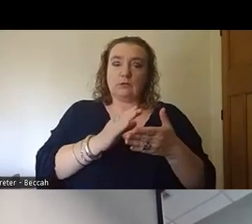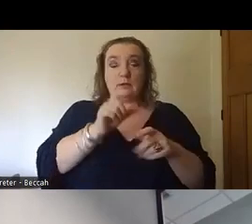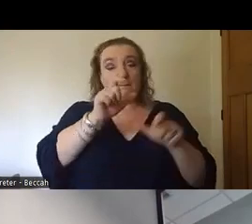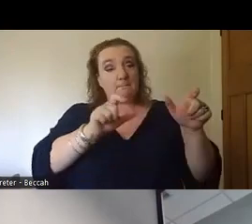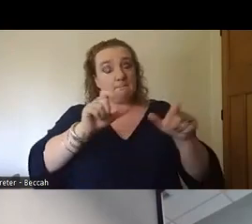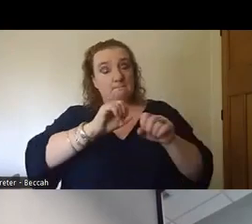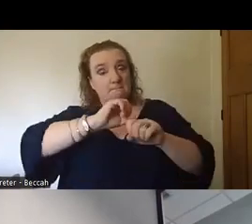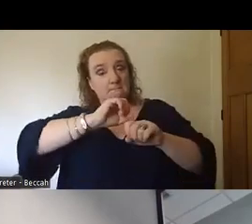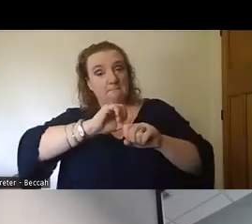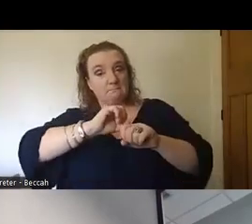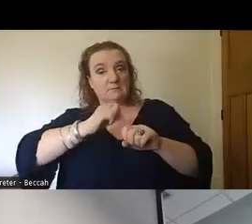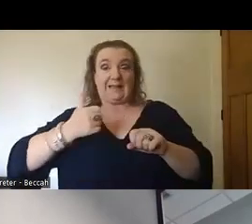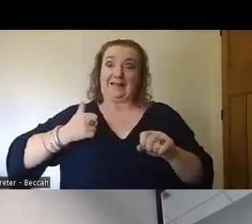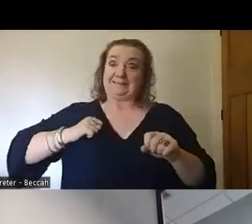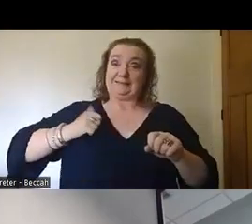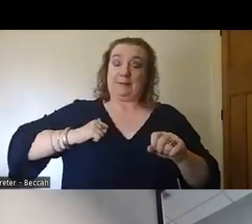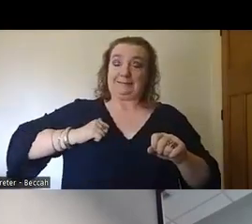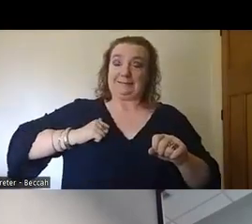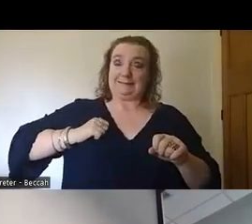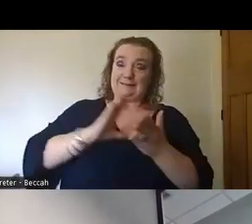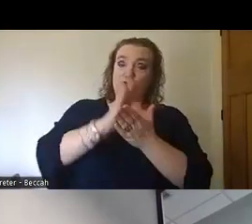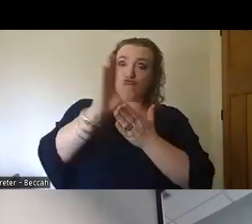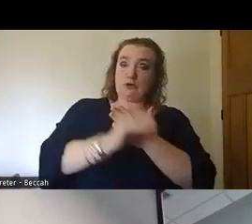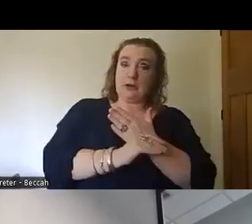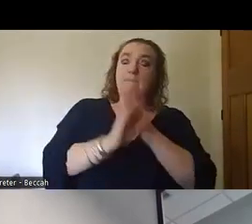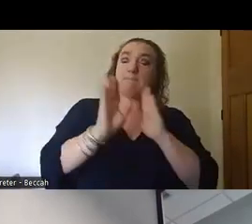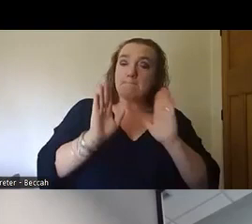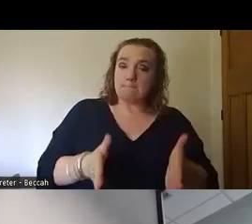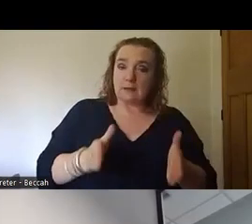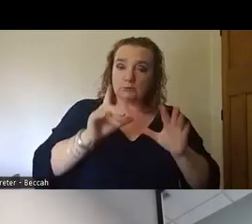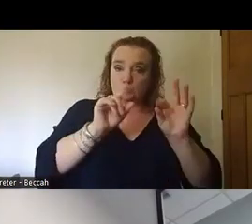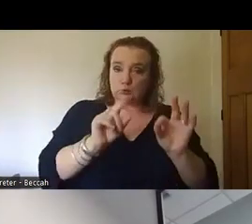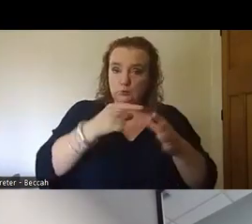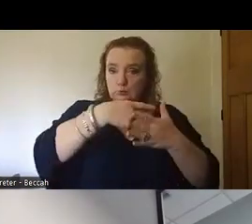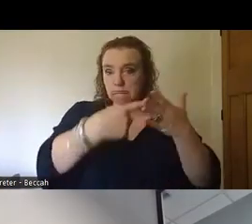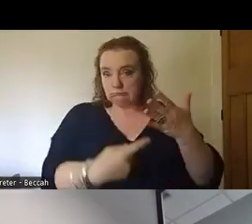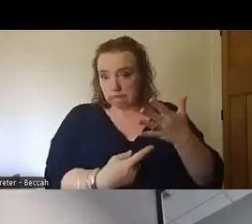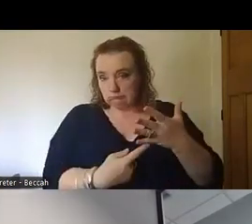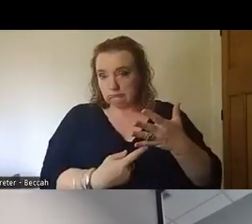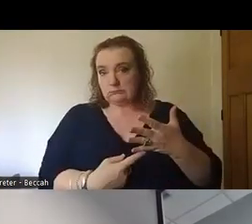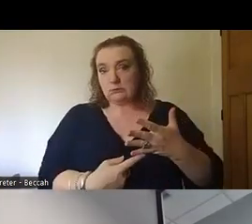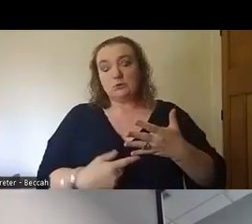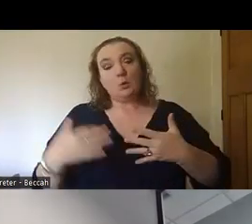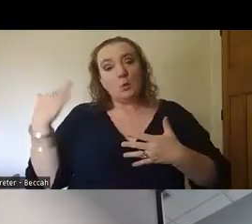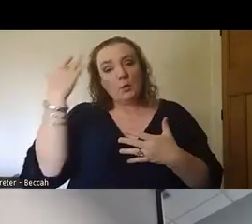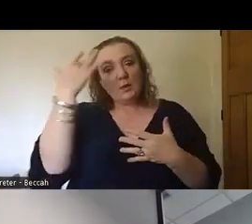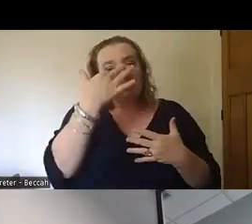of what our curriculum needs to be, to think about what,